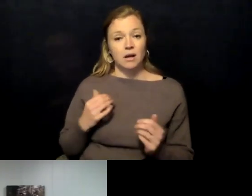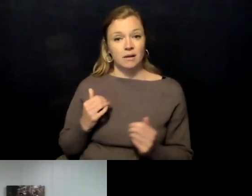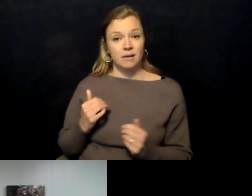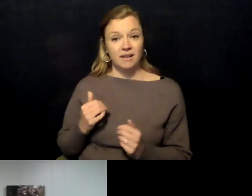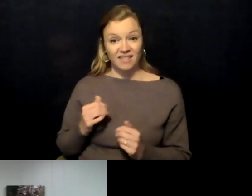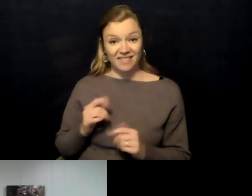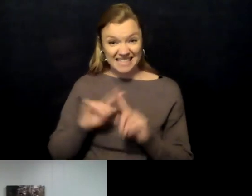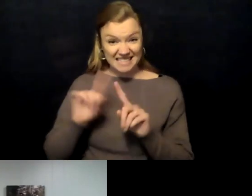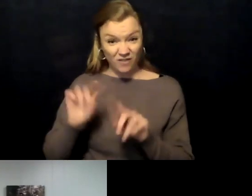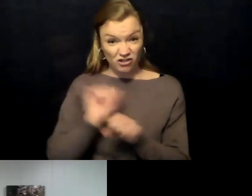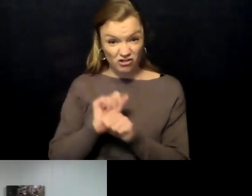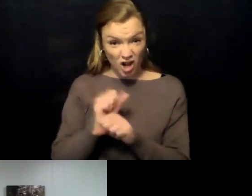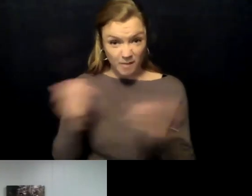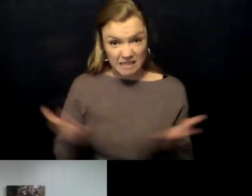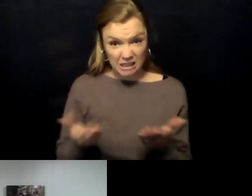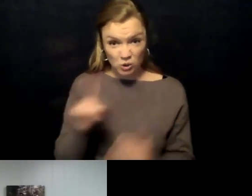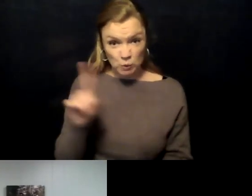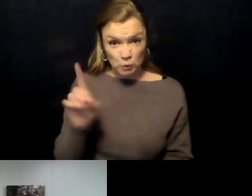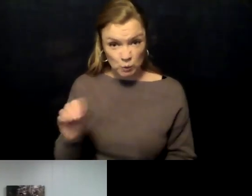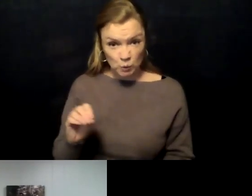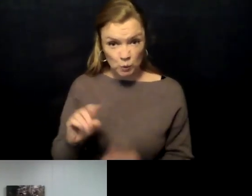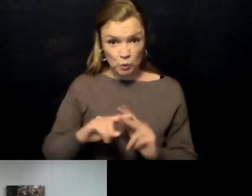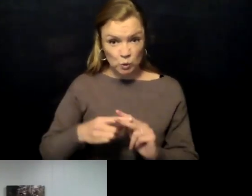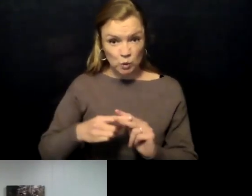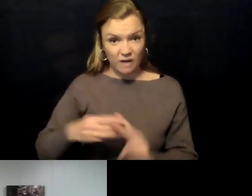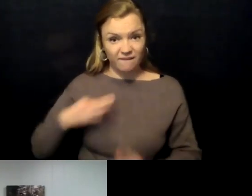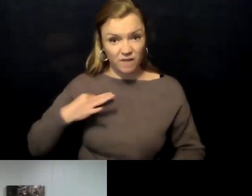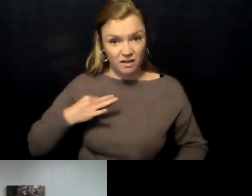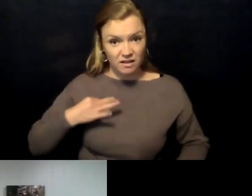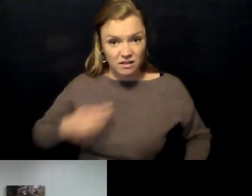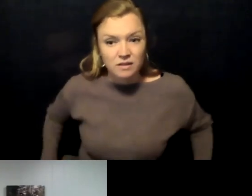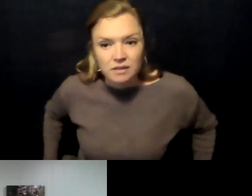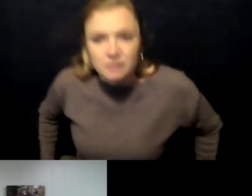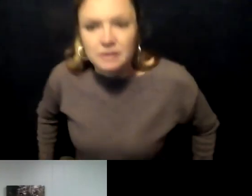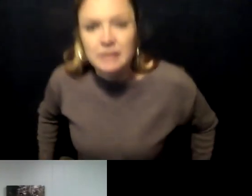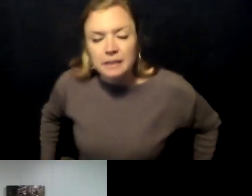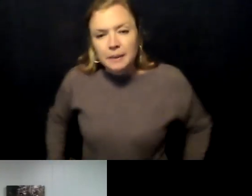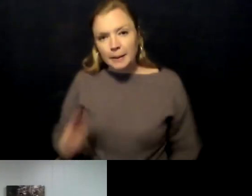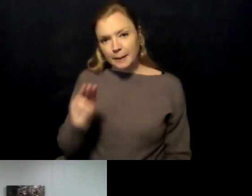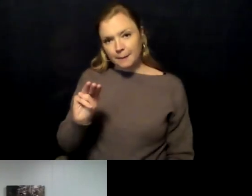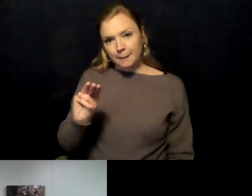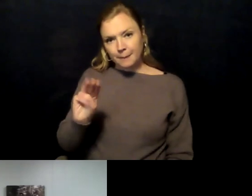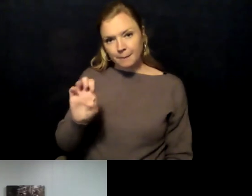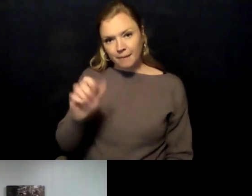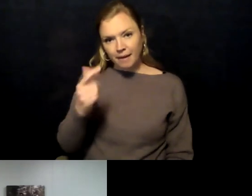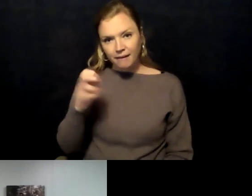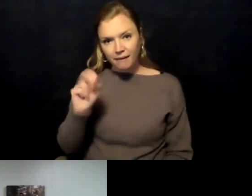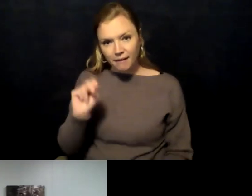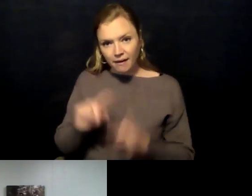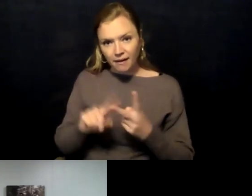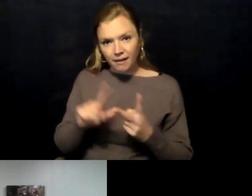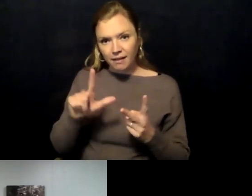We have quite a few of our guests, Megan and Lily and Levi and